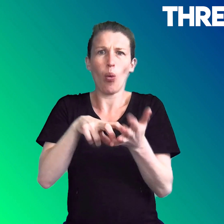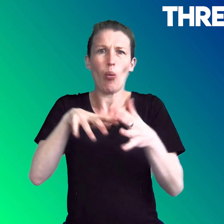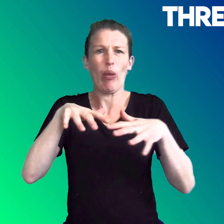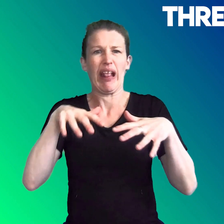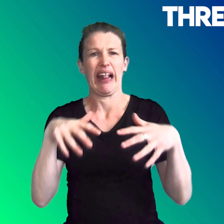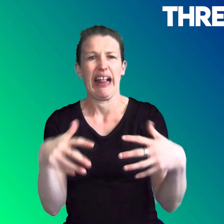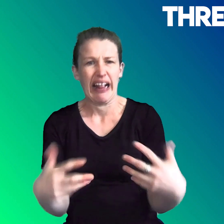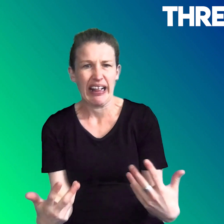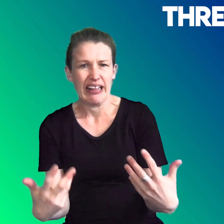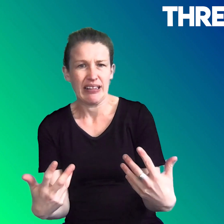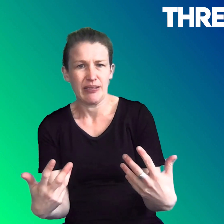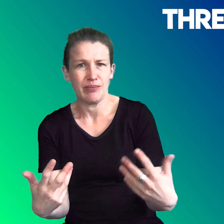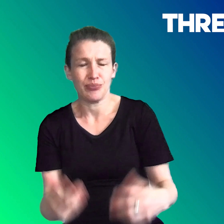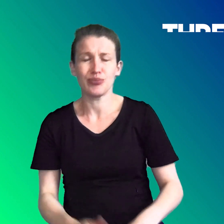They're vulnerable and weak.